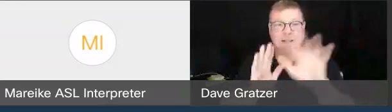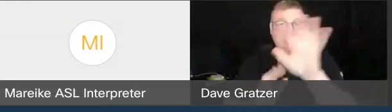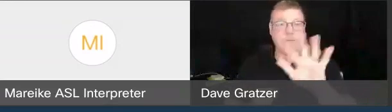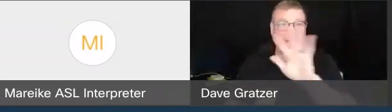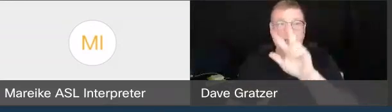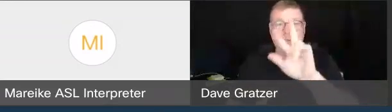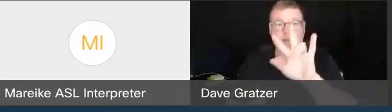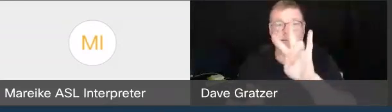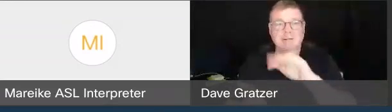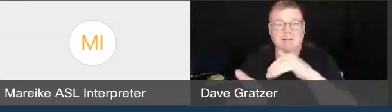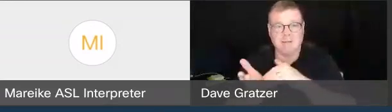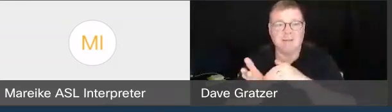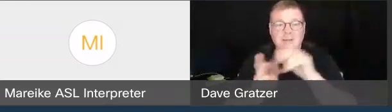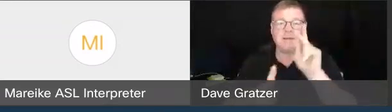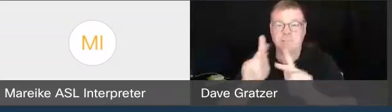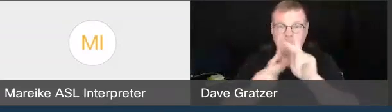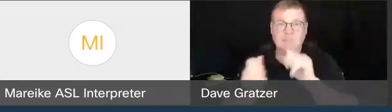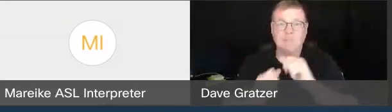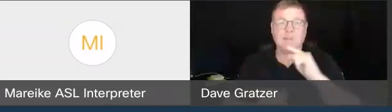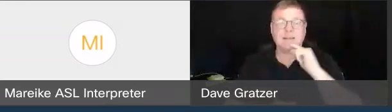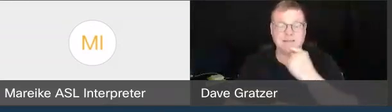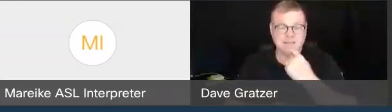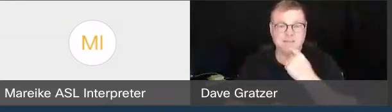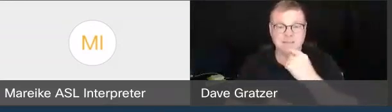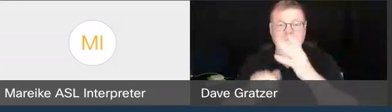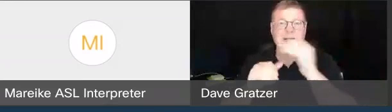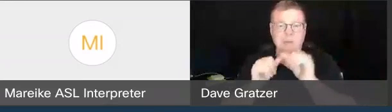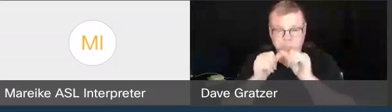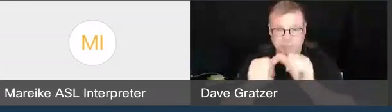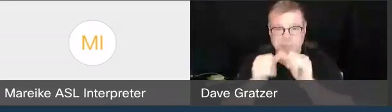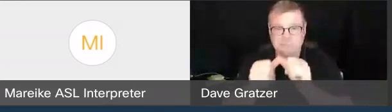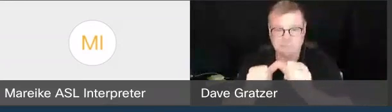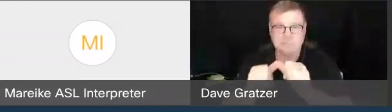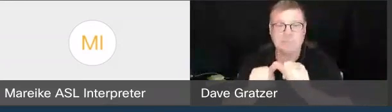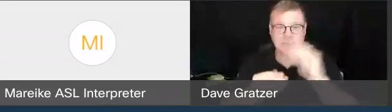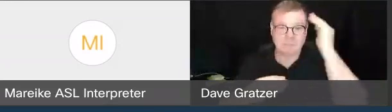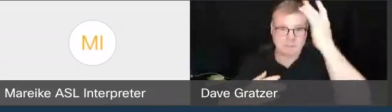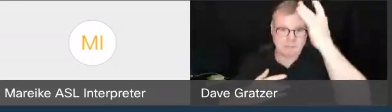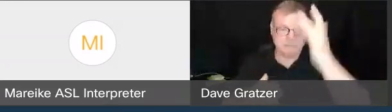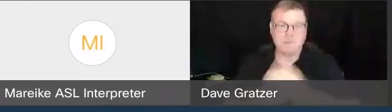37,000 individuals with severe and mental, severe and persistent illness juxtapose that with over